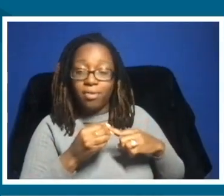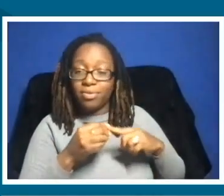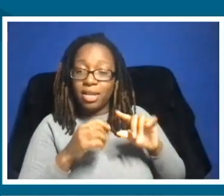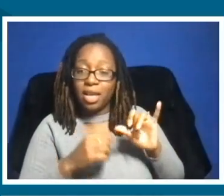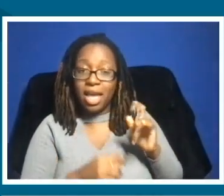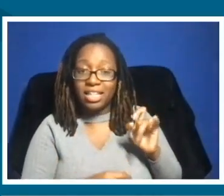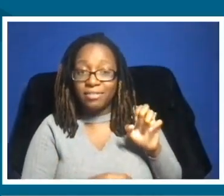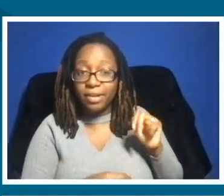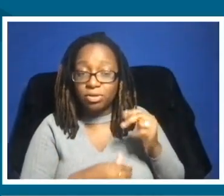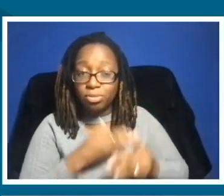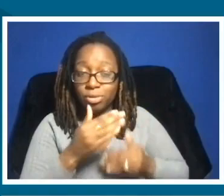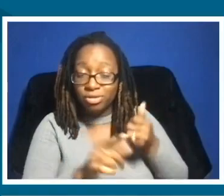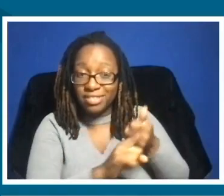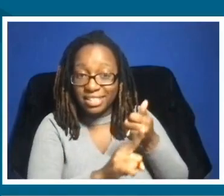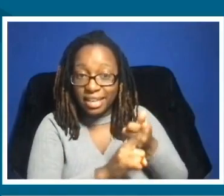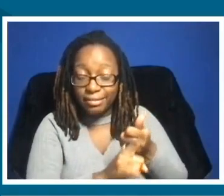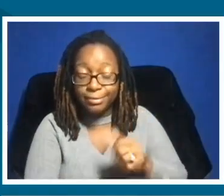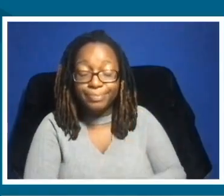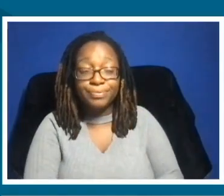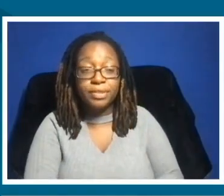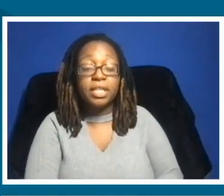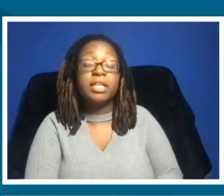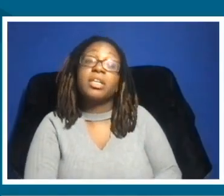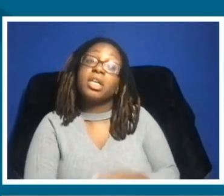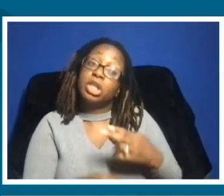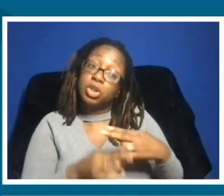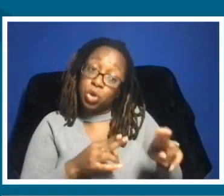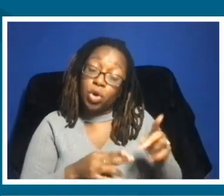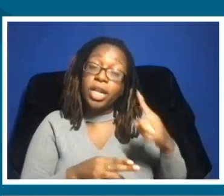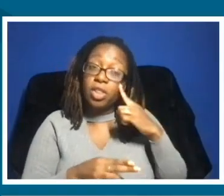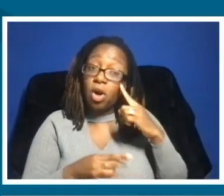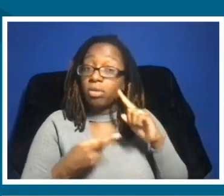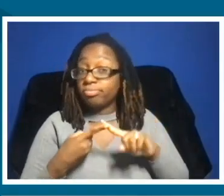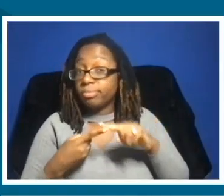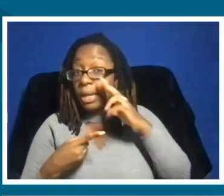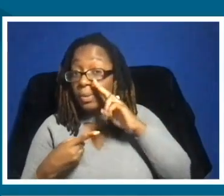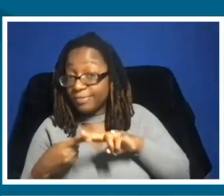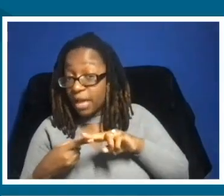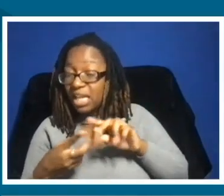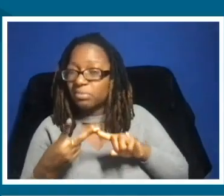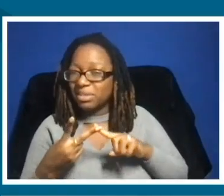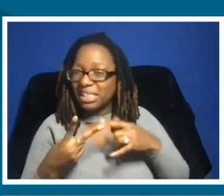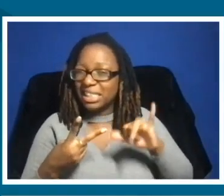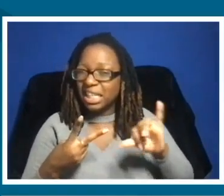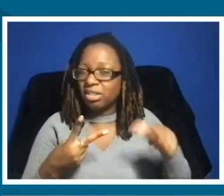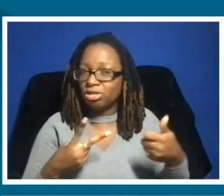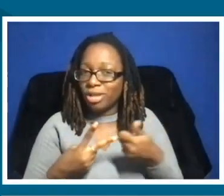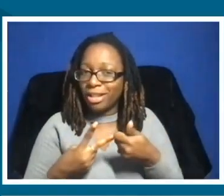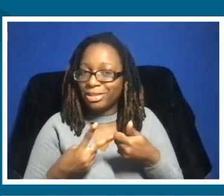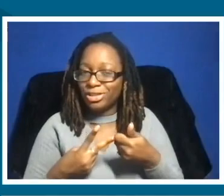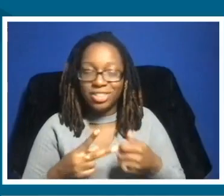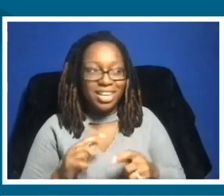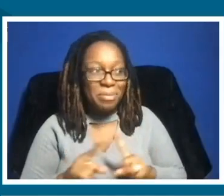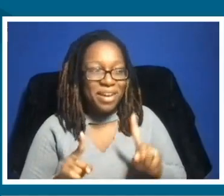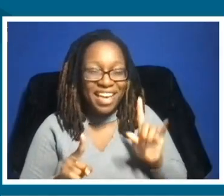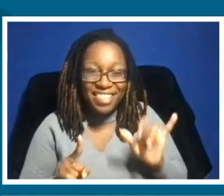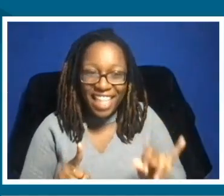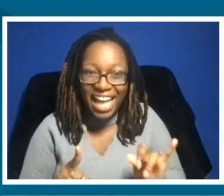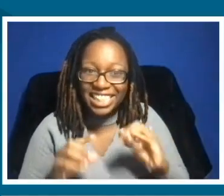in short they thought it was fun and challenging uh which is what as a teacher that's what i'm looking for that's the sweet